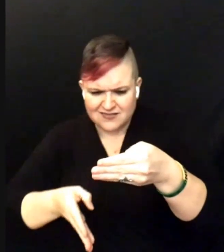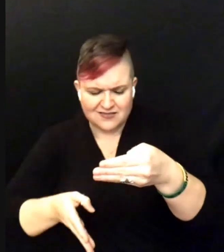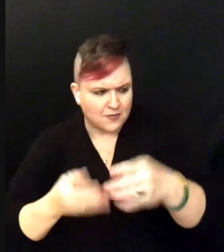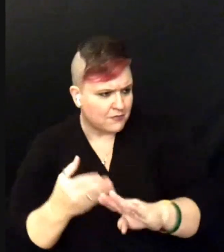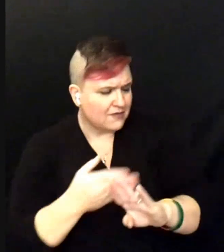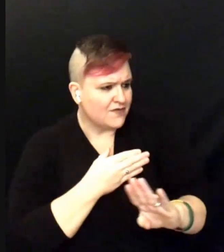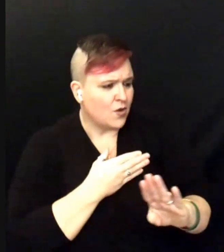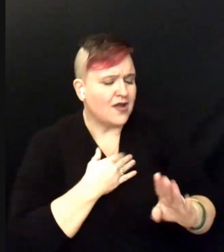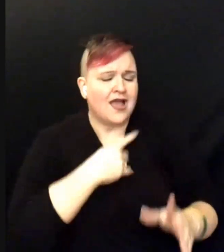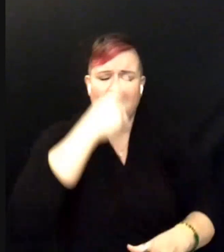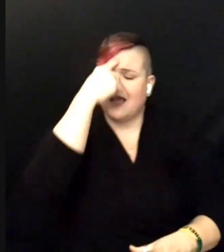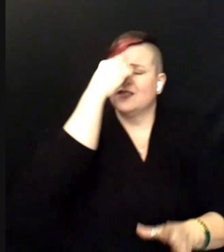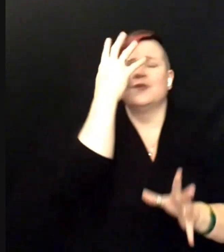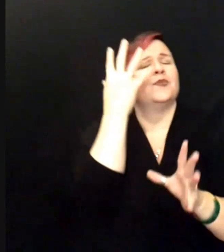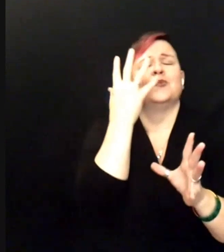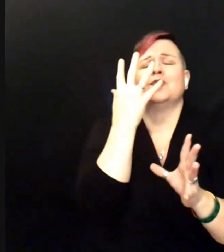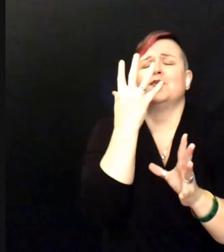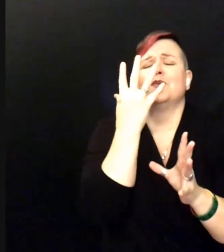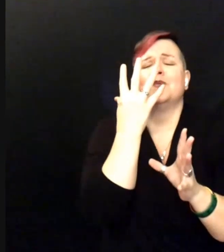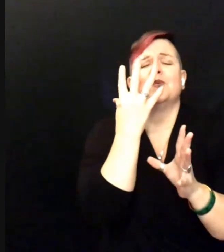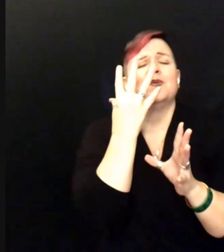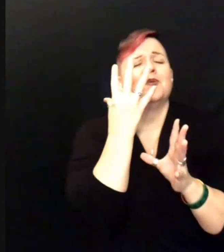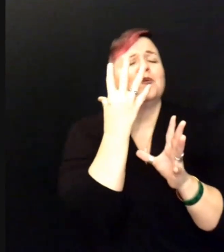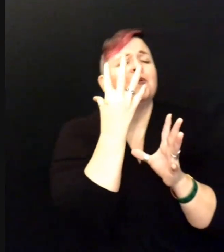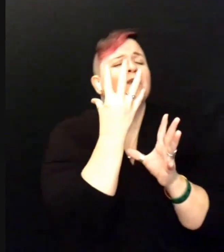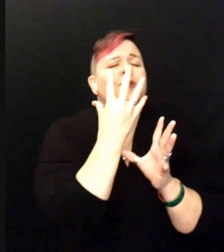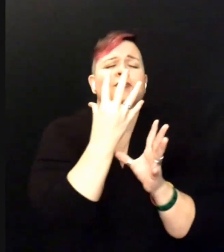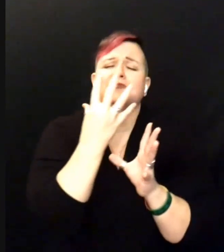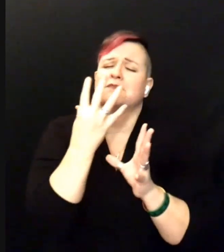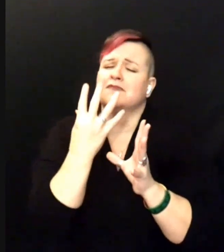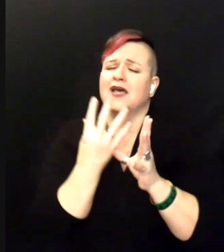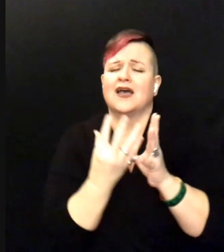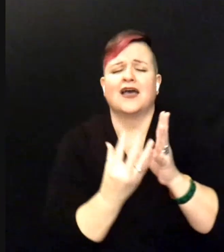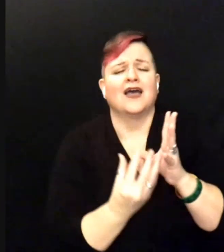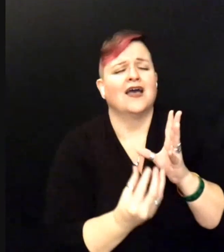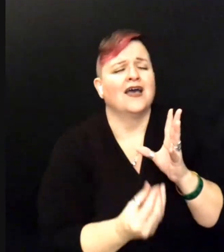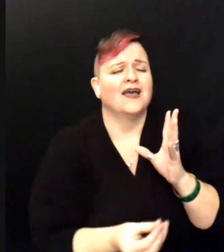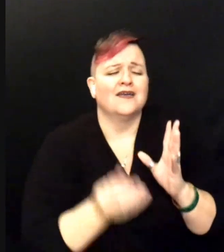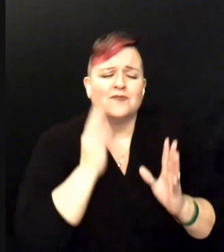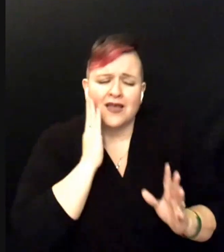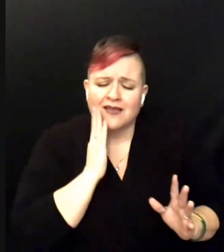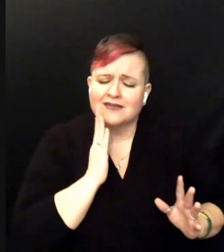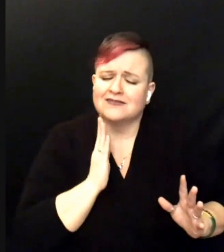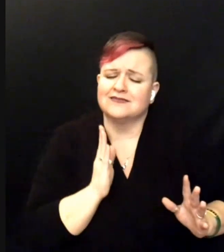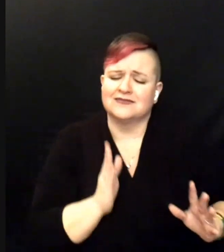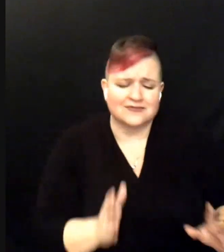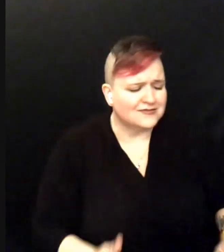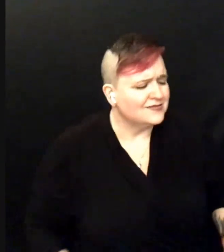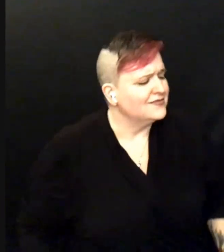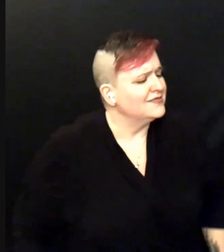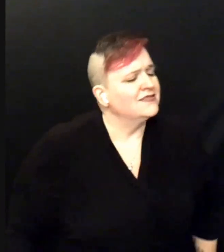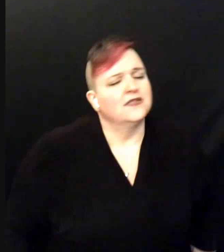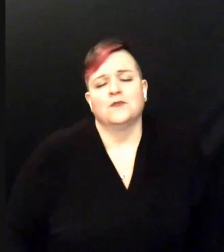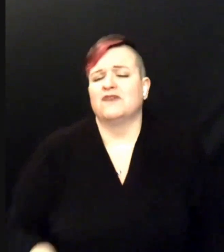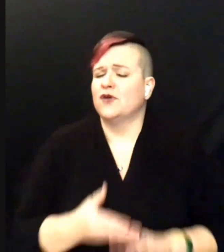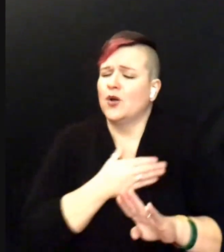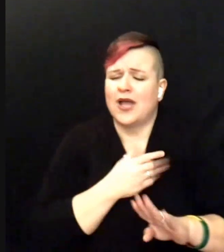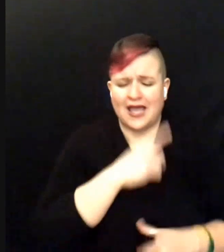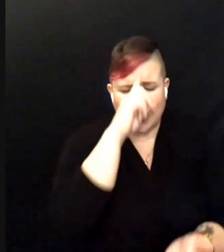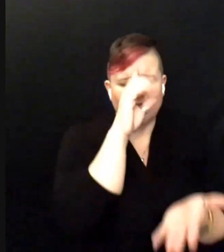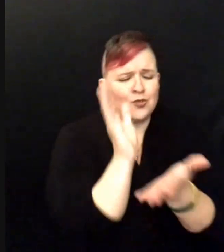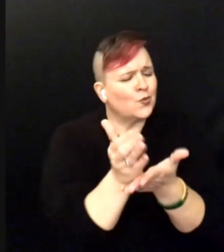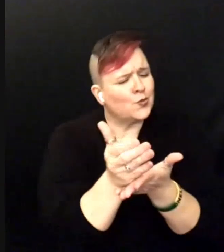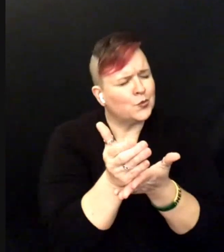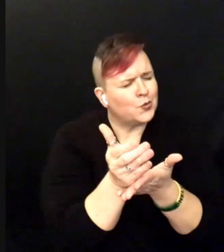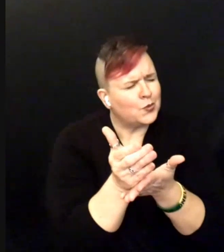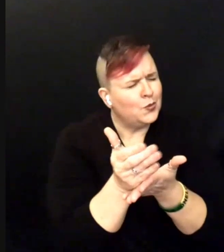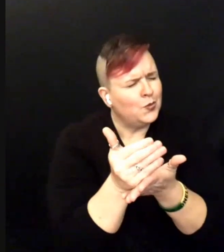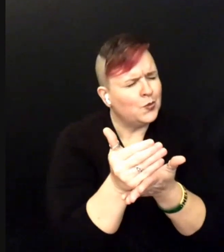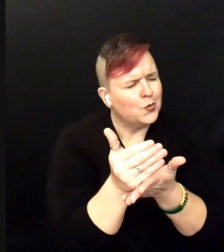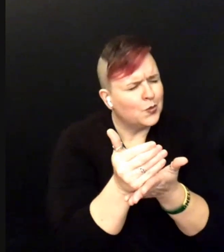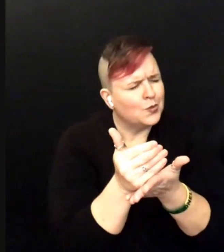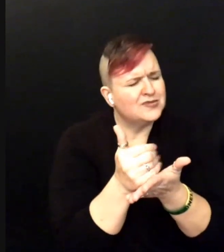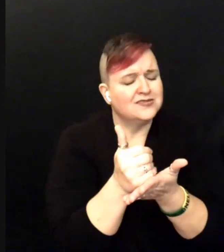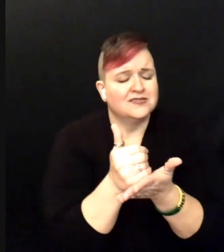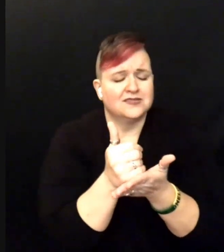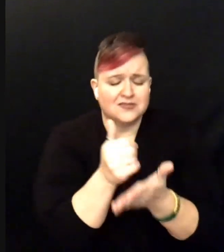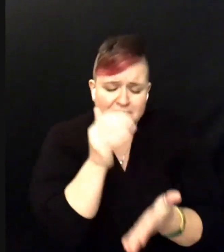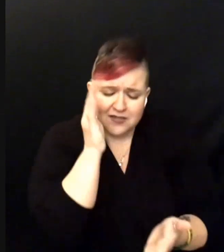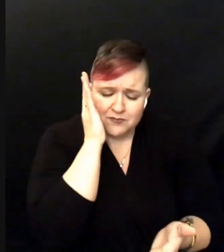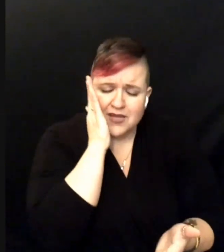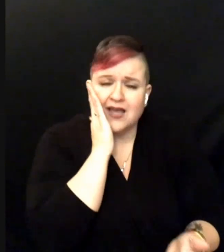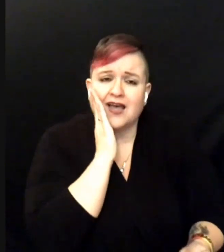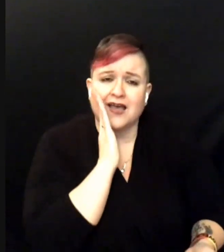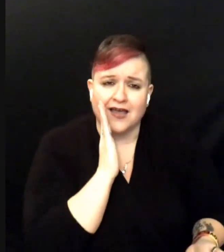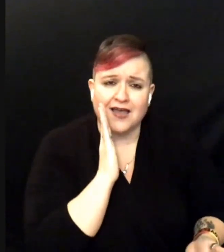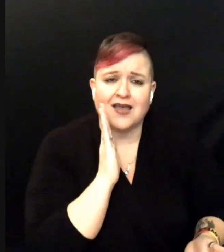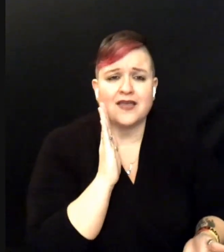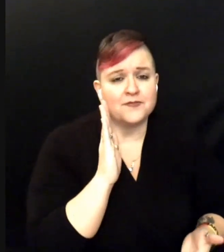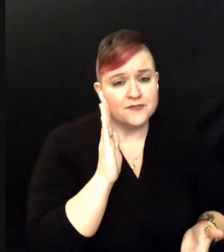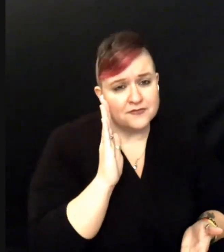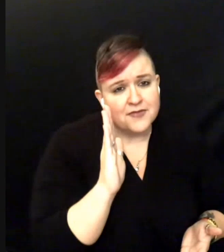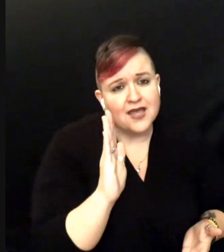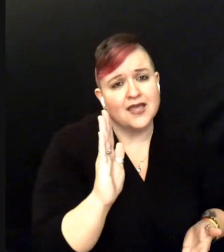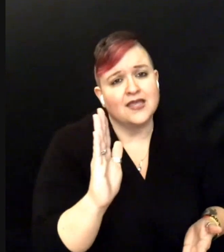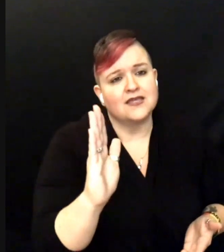before I lose my mind